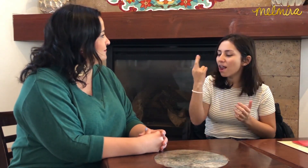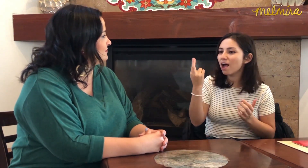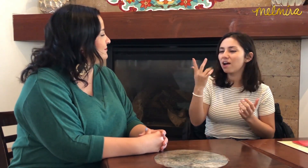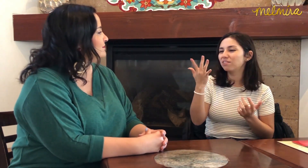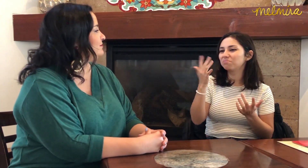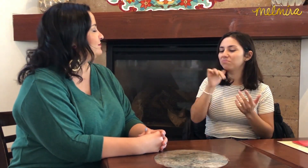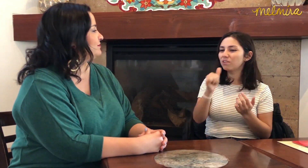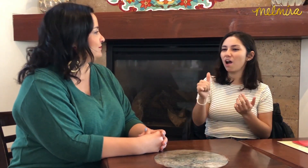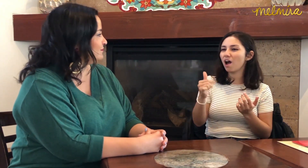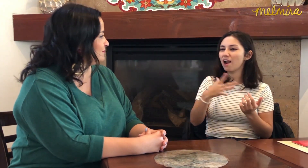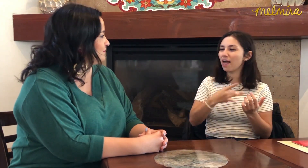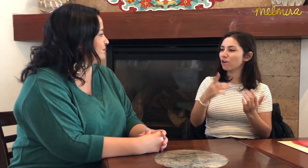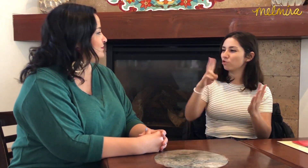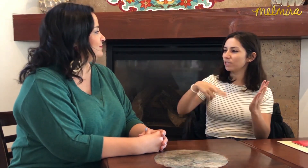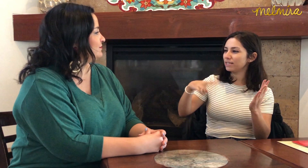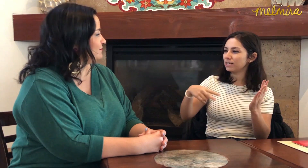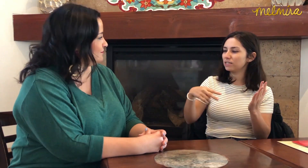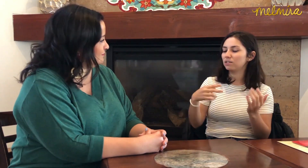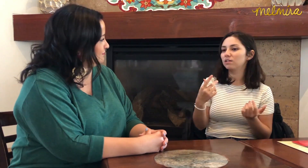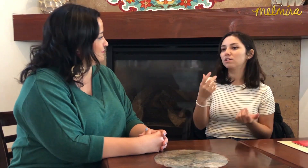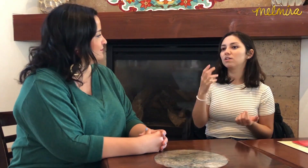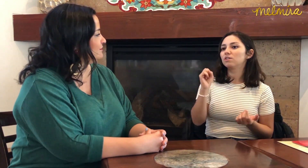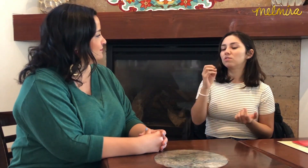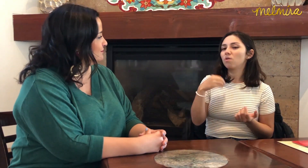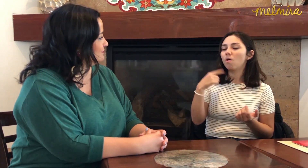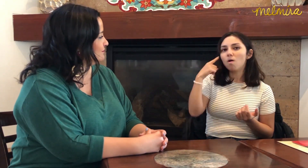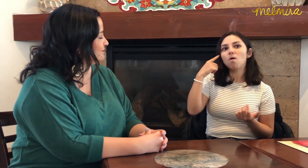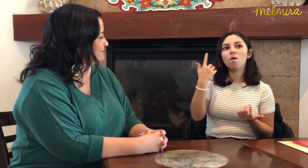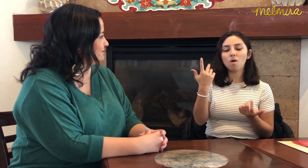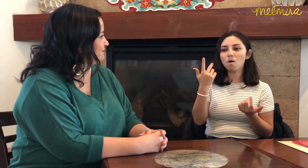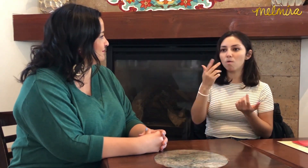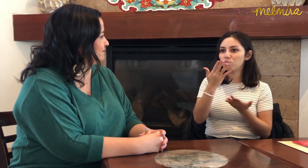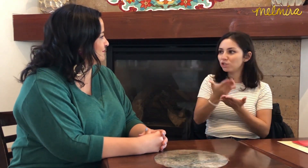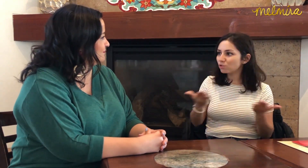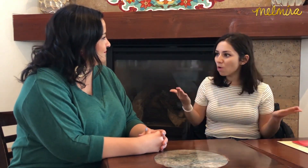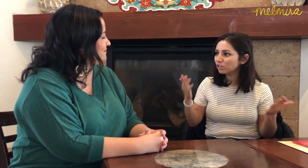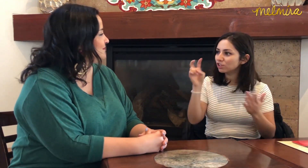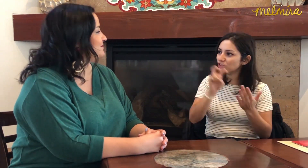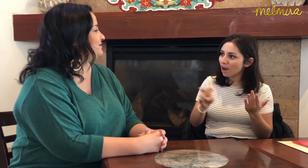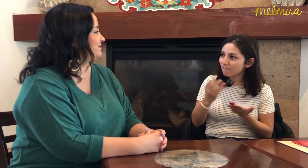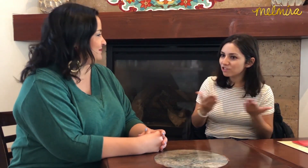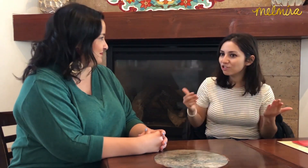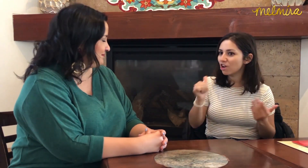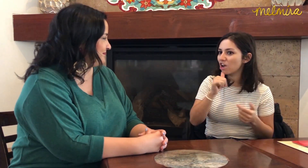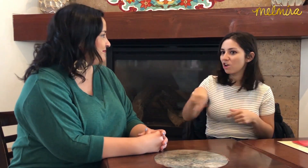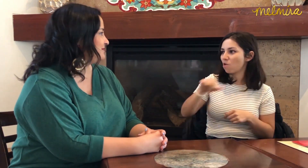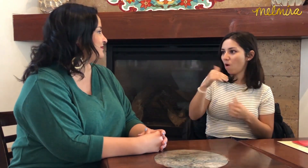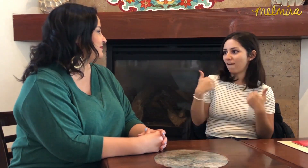I didn't realize some don't like to read. So I thought about travel resources and how they don't